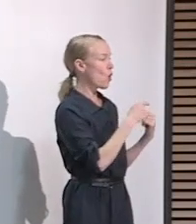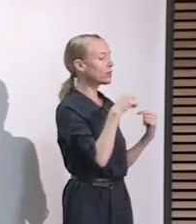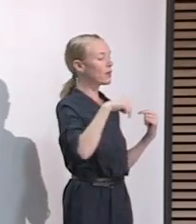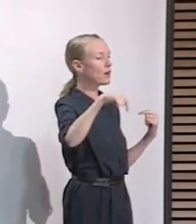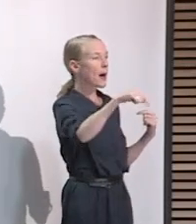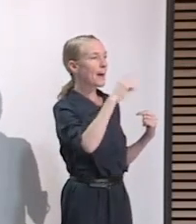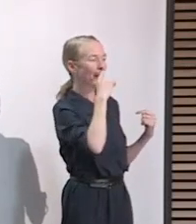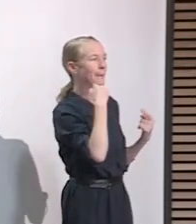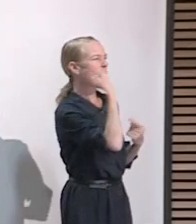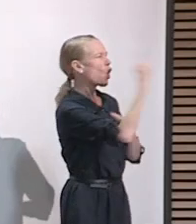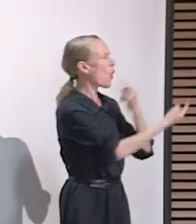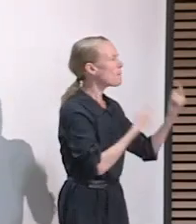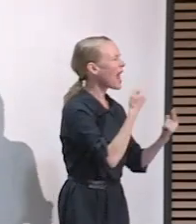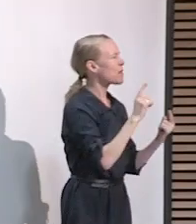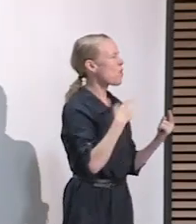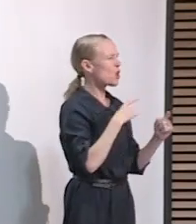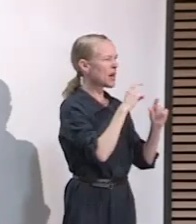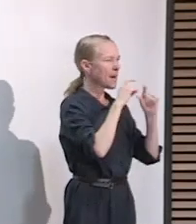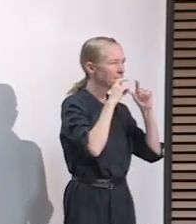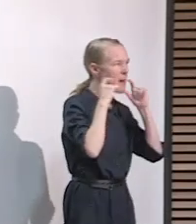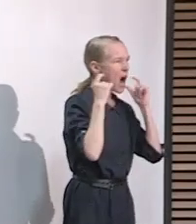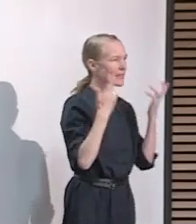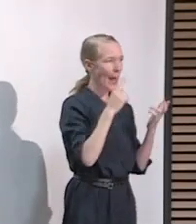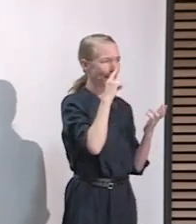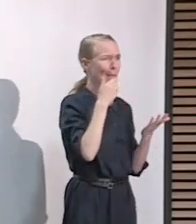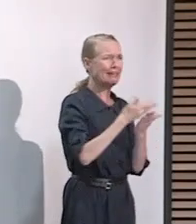complaints about price gouging on face masks. What's the